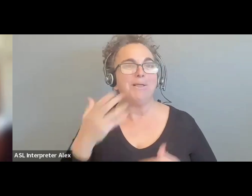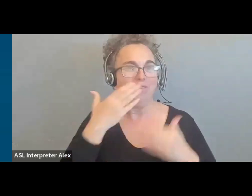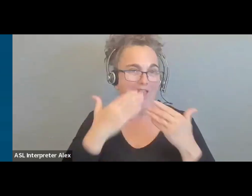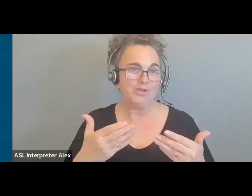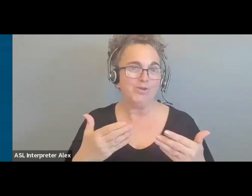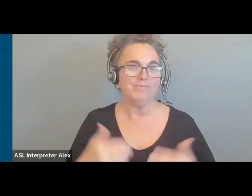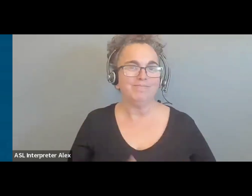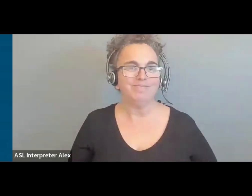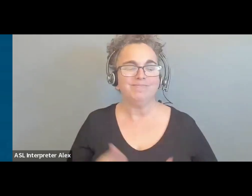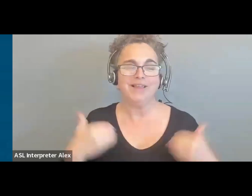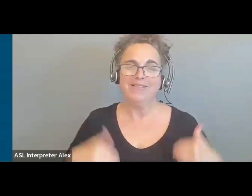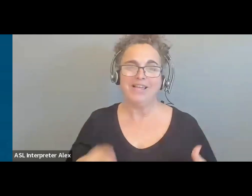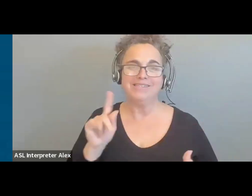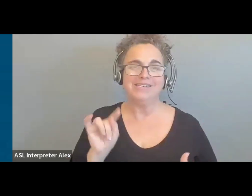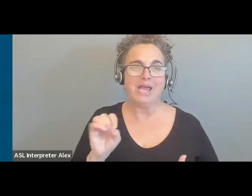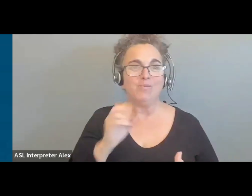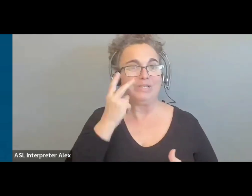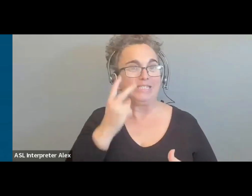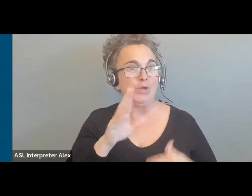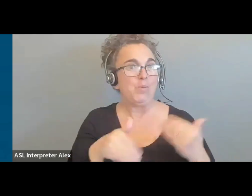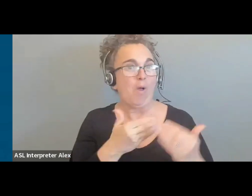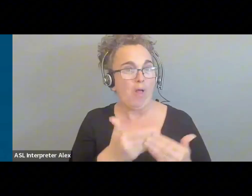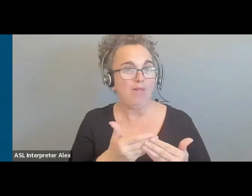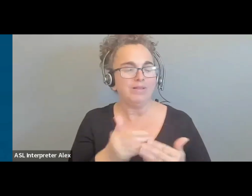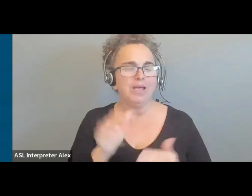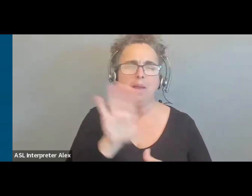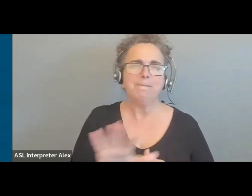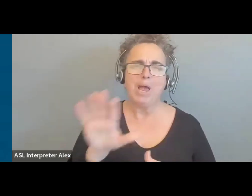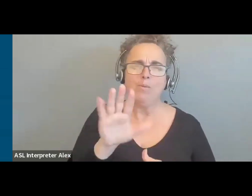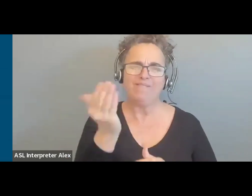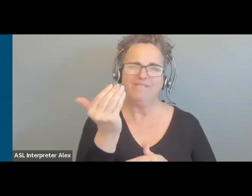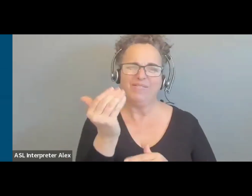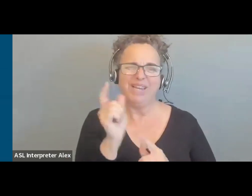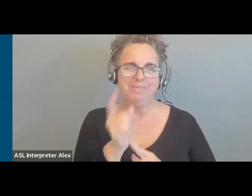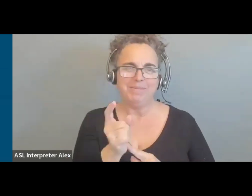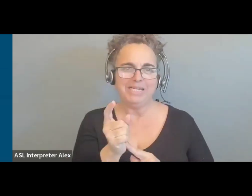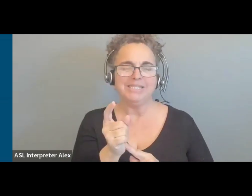And this is Kate. We'll see you all in about 15 minutes.